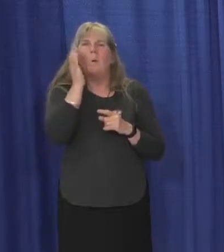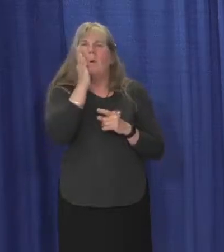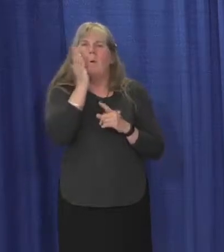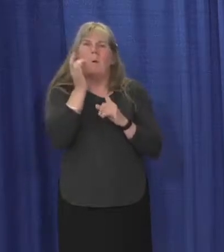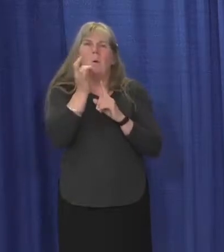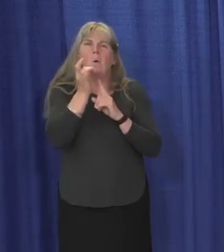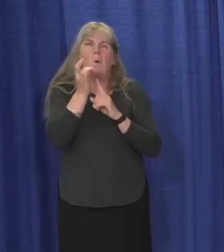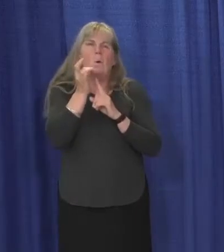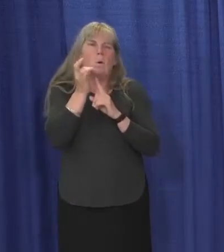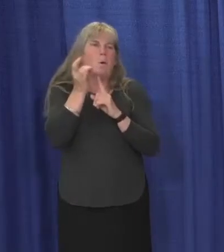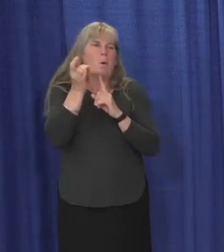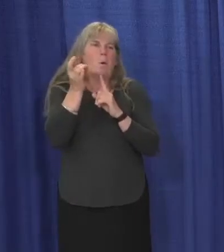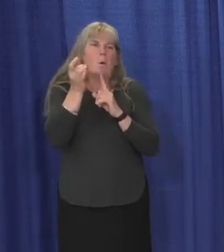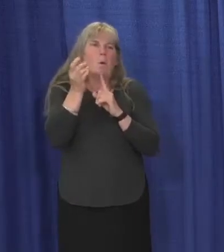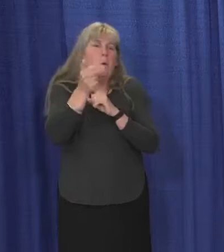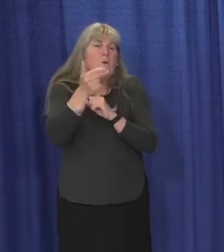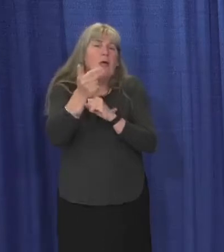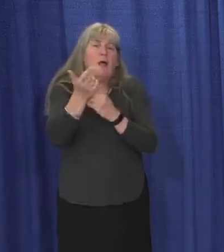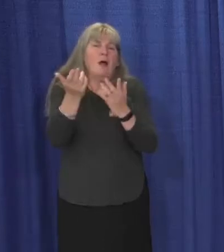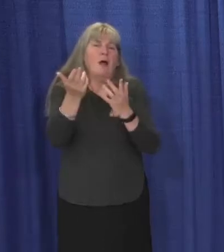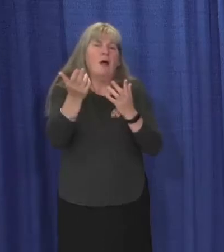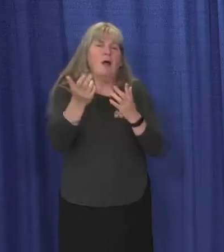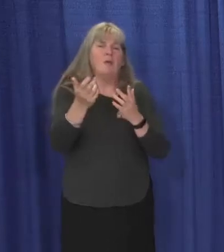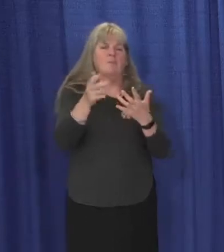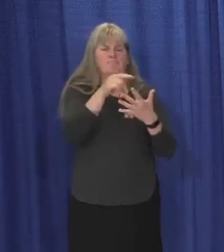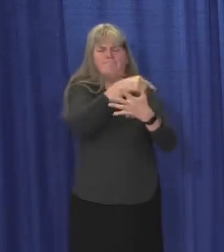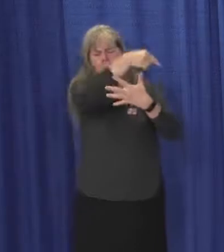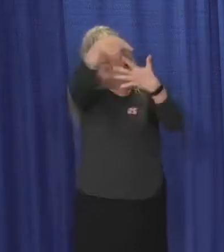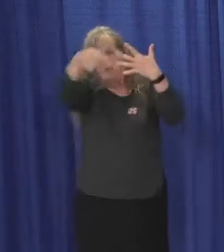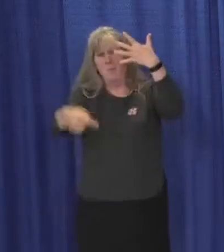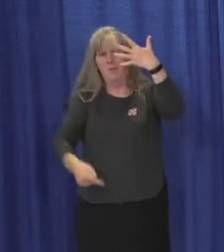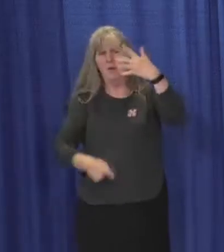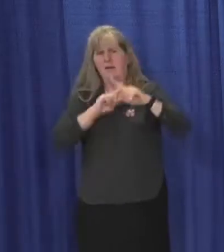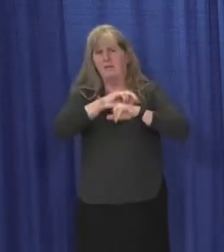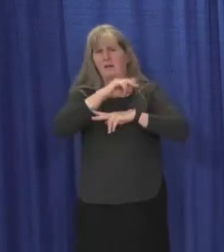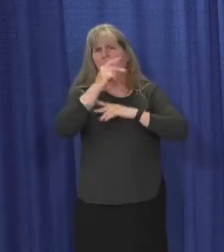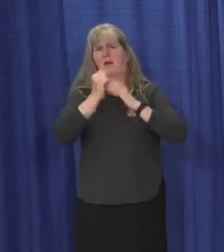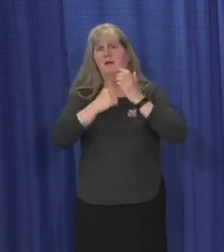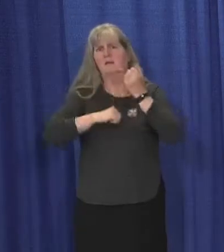another hotel. And it is that whole spectrum of